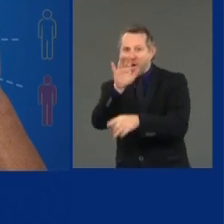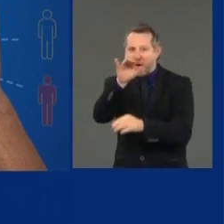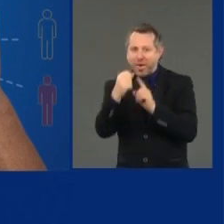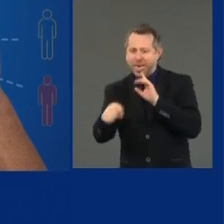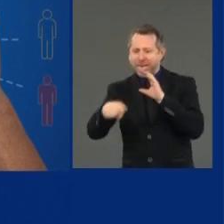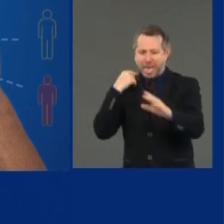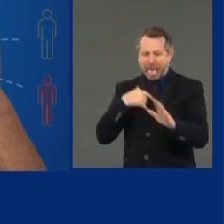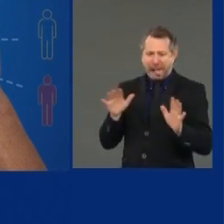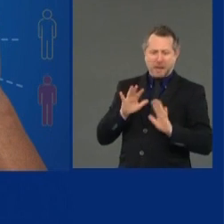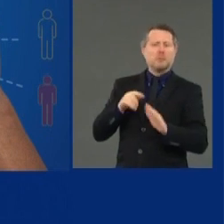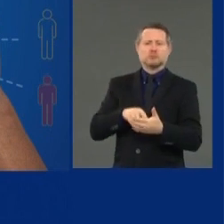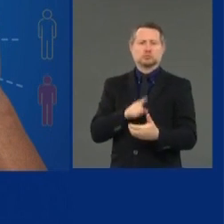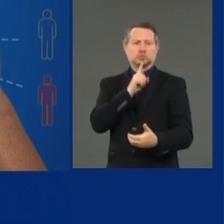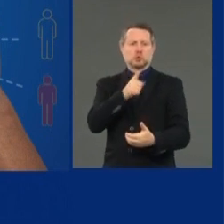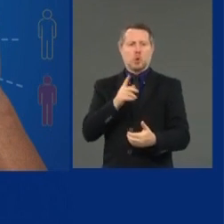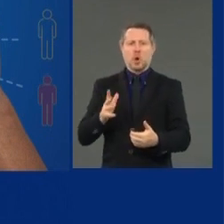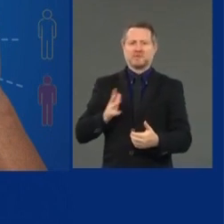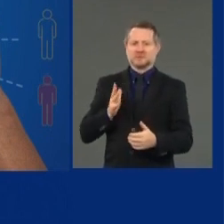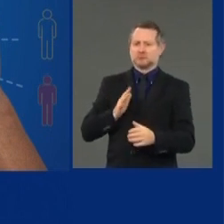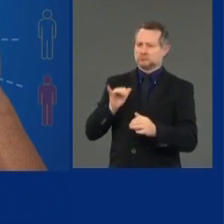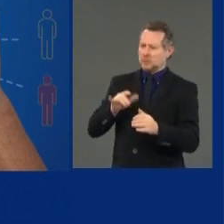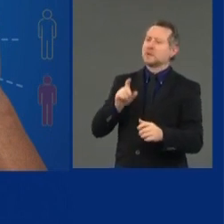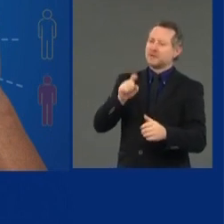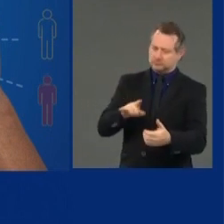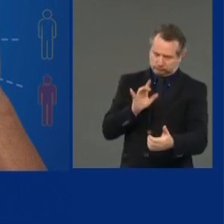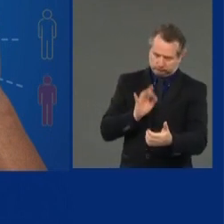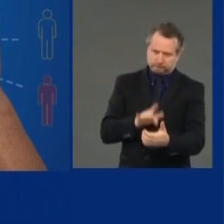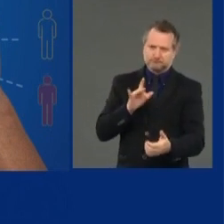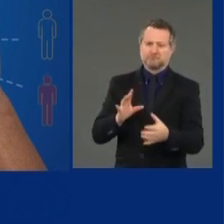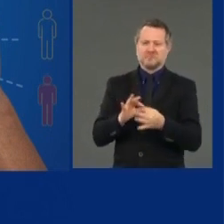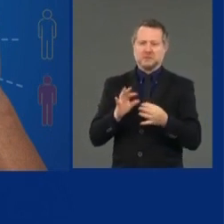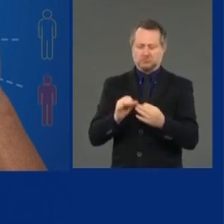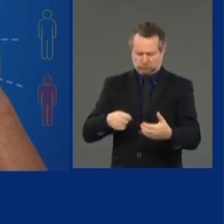IT'S NOT A HOAX, IT'S NOT A